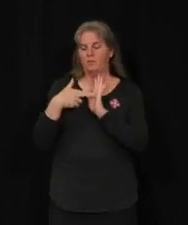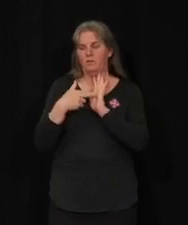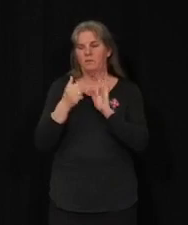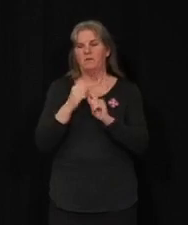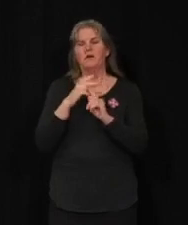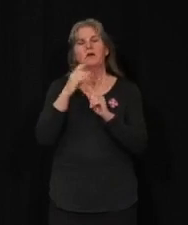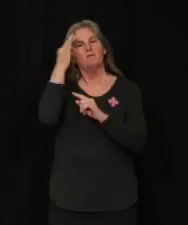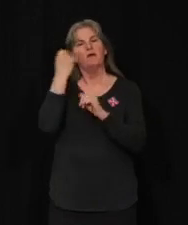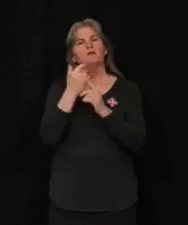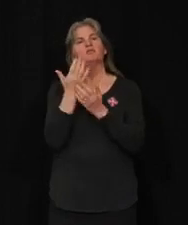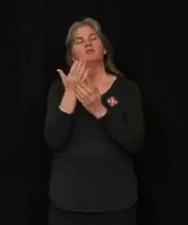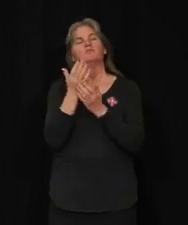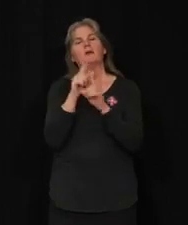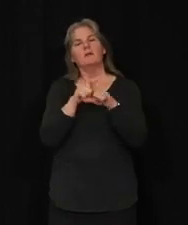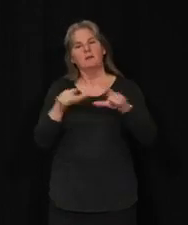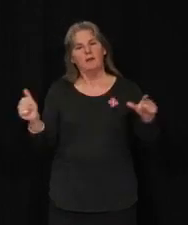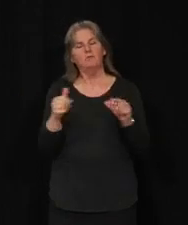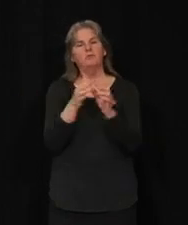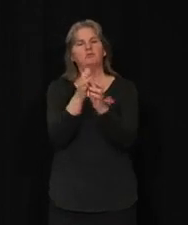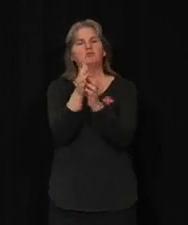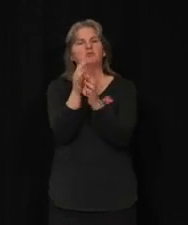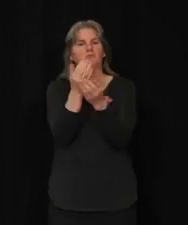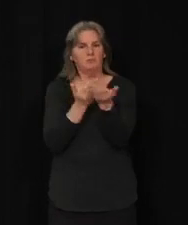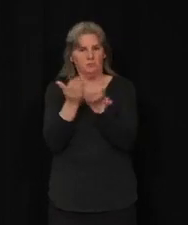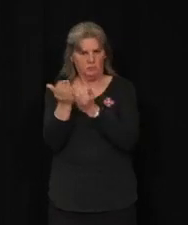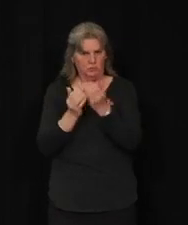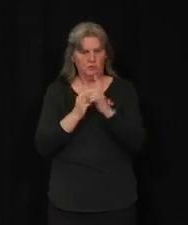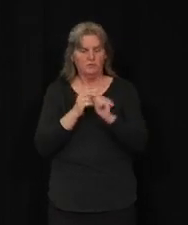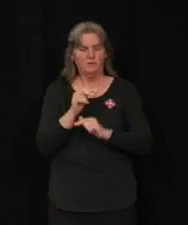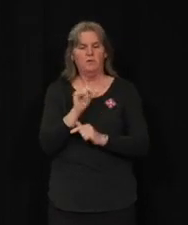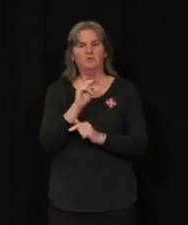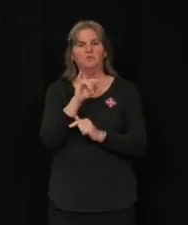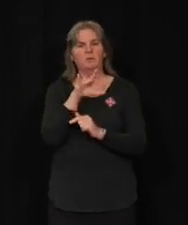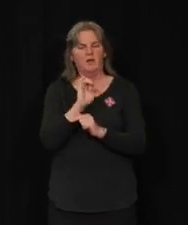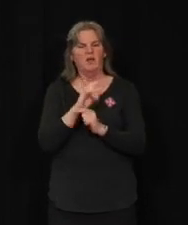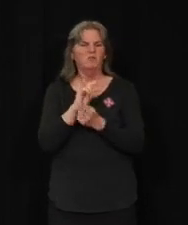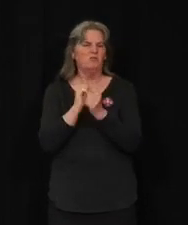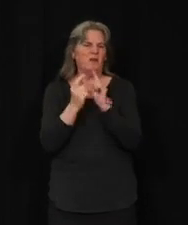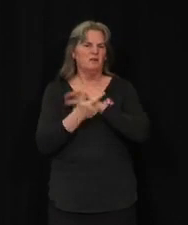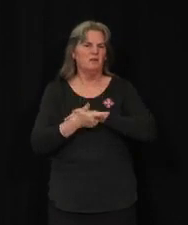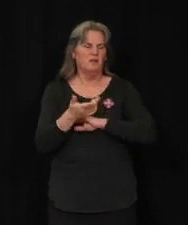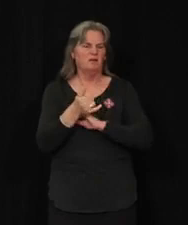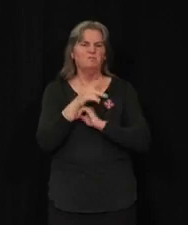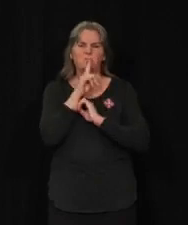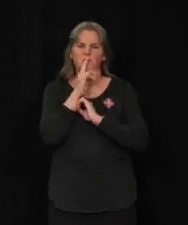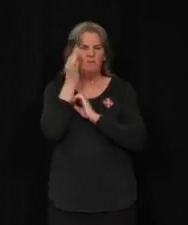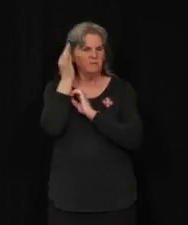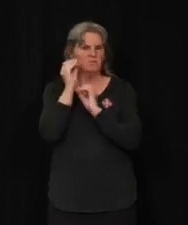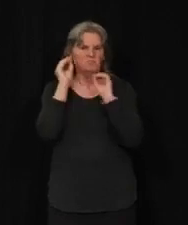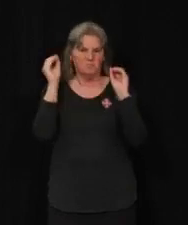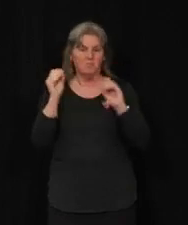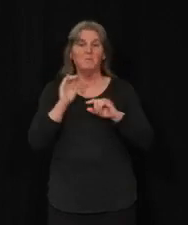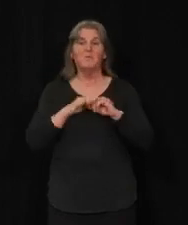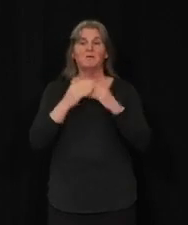from the French language services directorate who will translate the questions for those who do not speak French. Thank you.